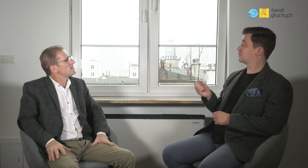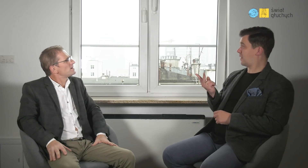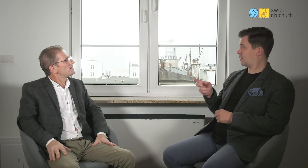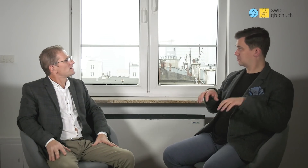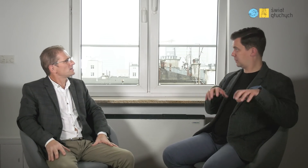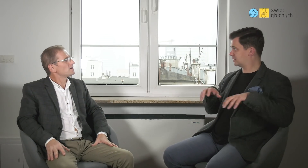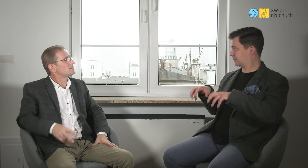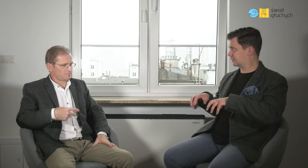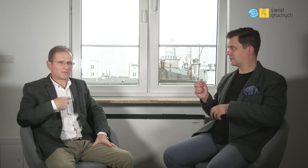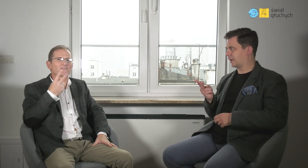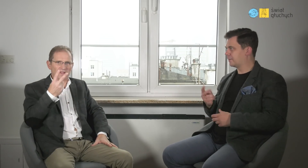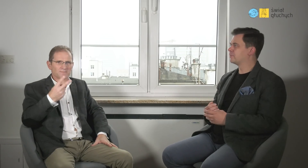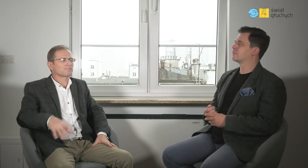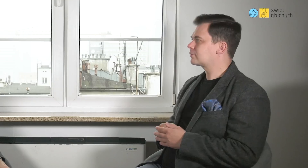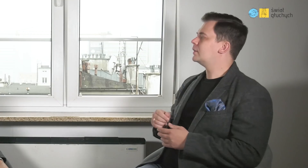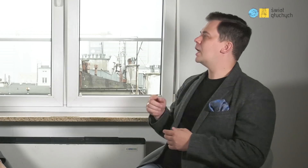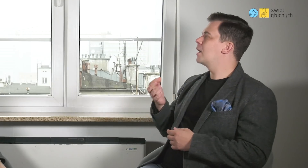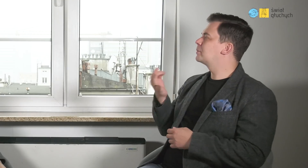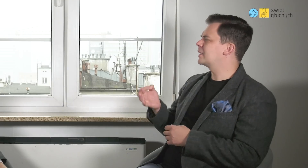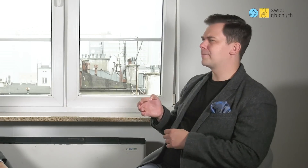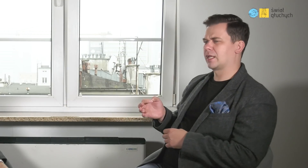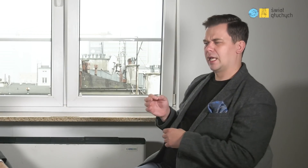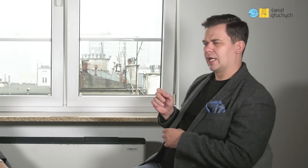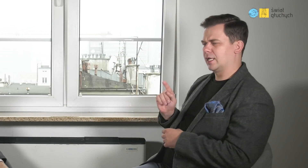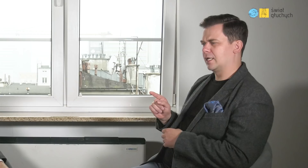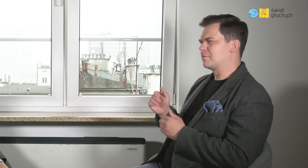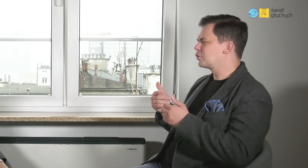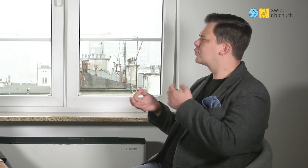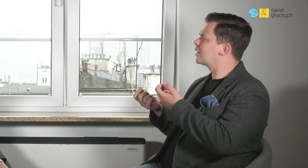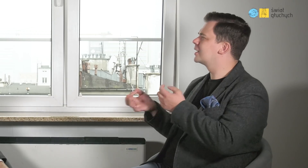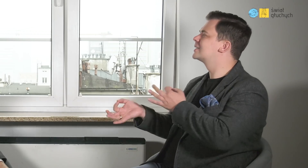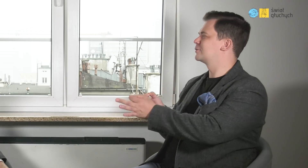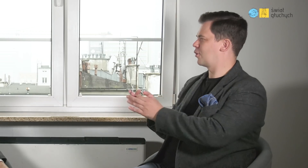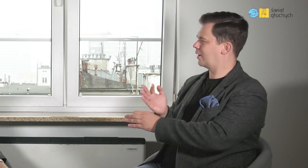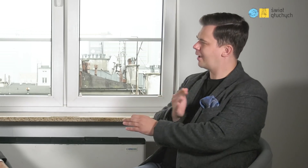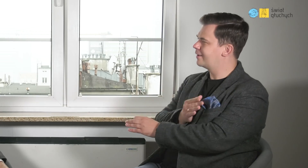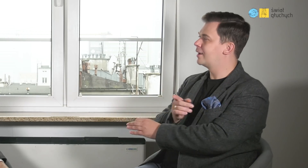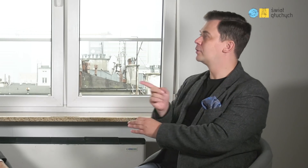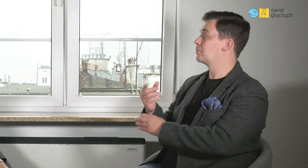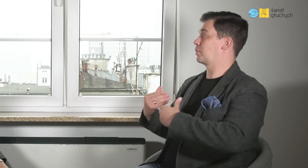In these two organizations are you the president? Yes I have a question, maybe I'll go back to history a bit.